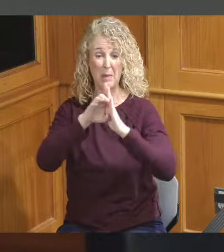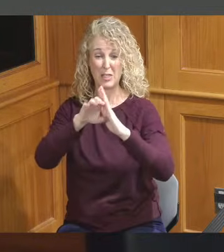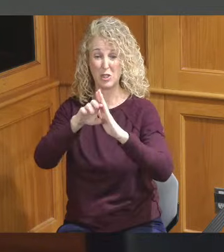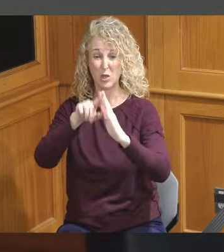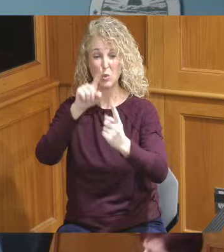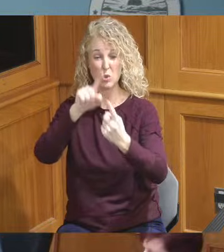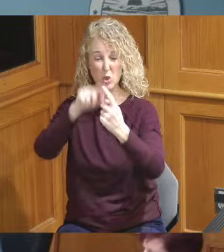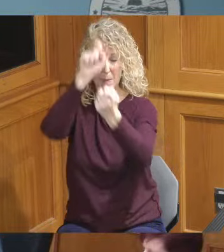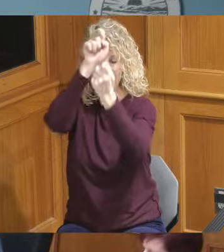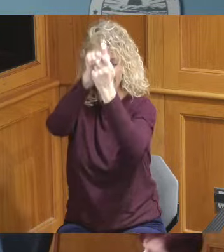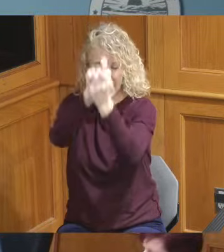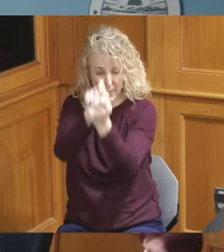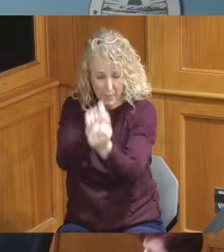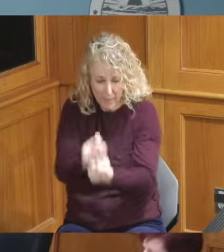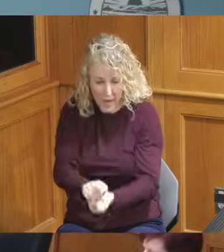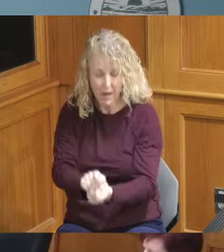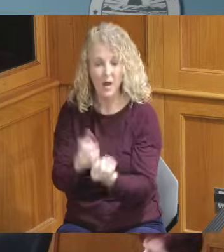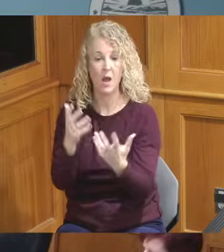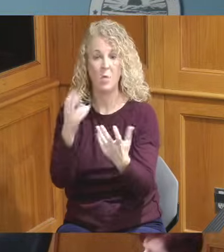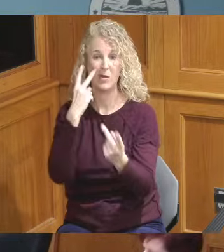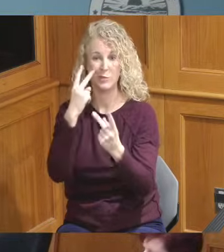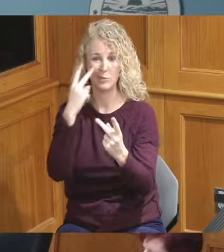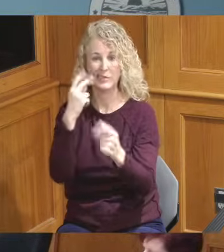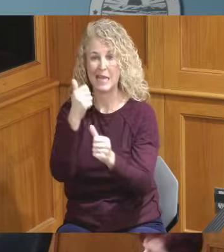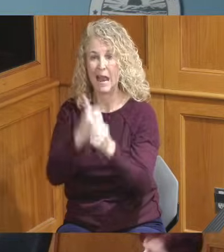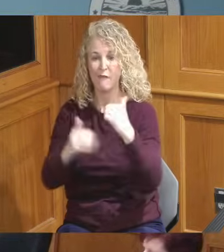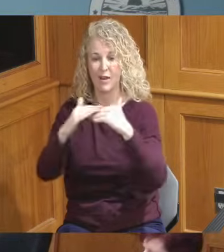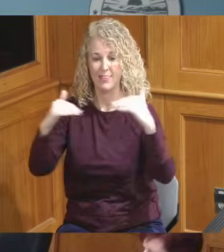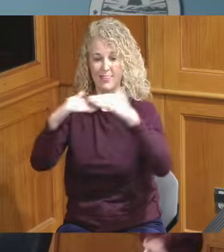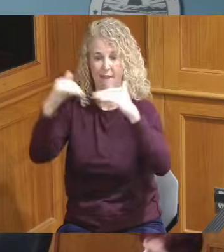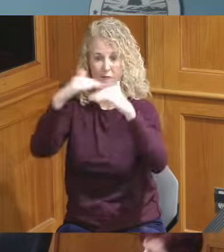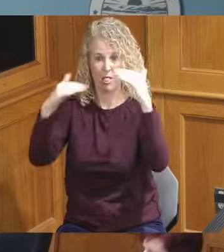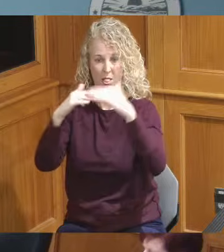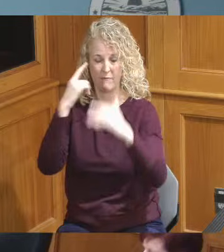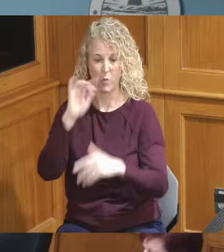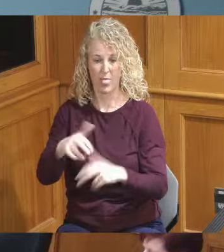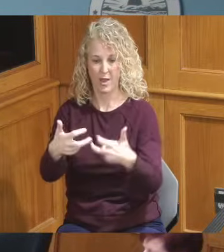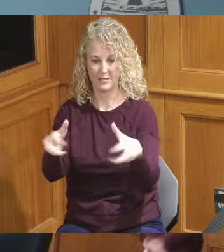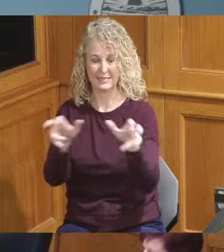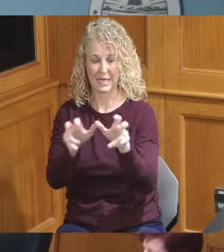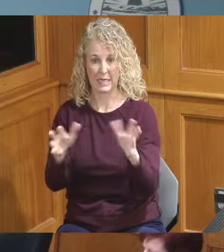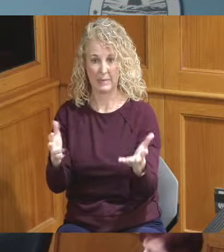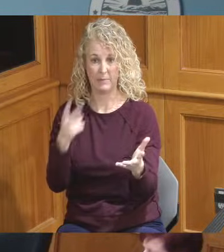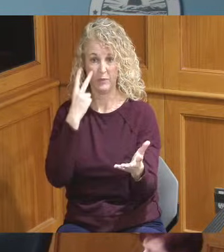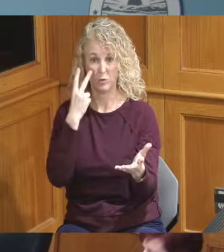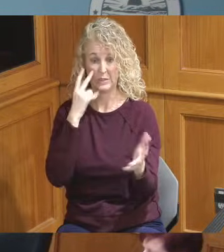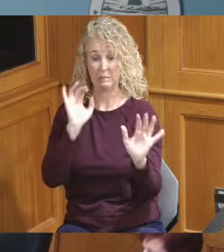that as we're looking to make changes that we know exactly what the implications of that are to the